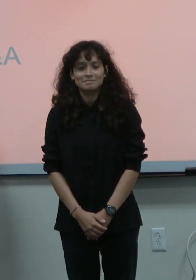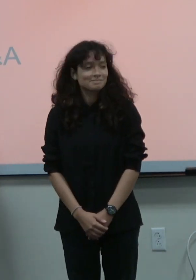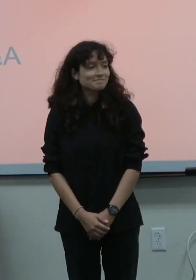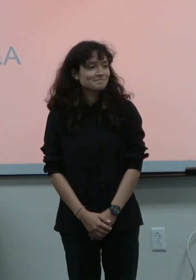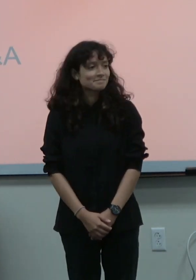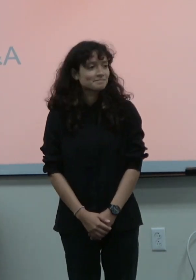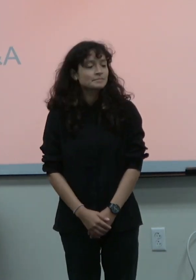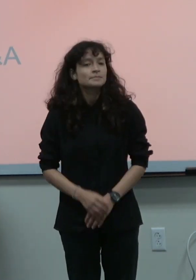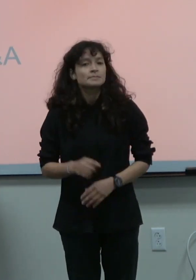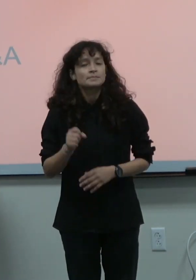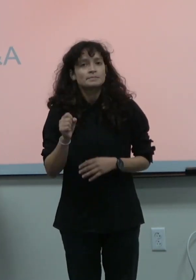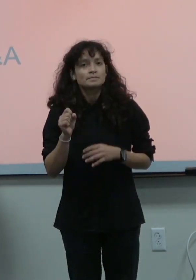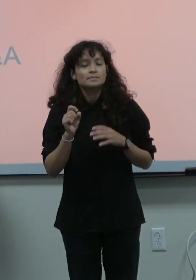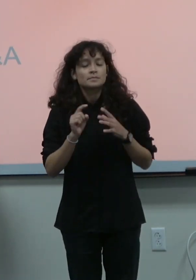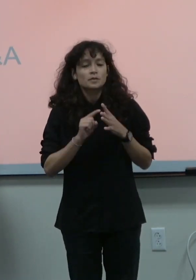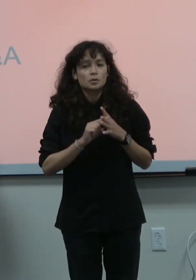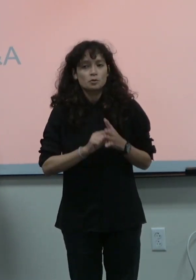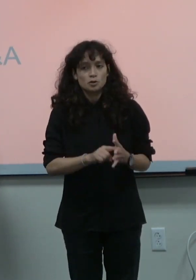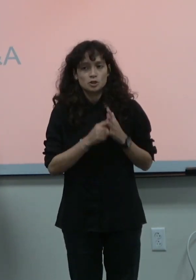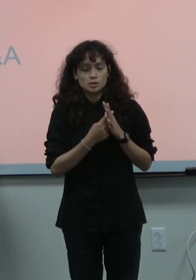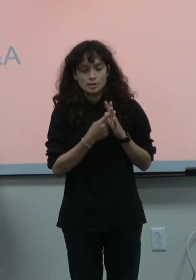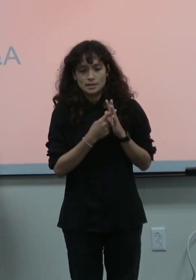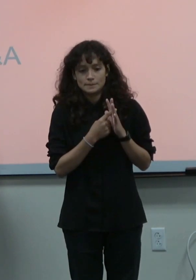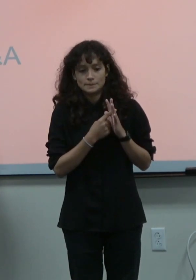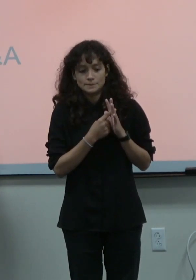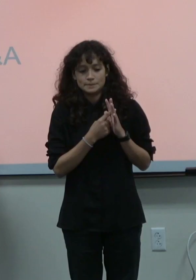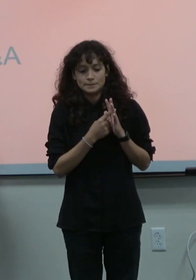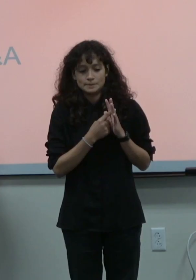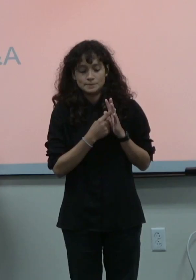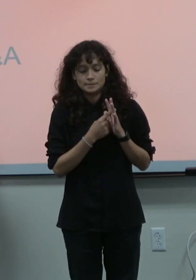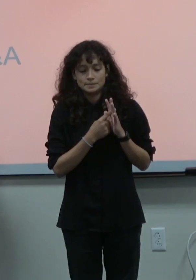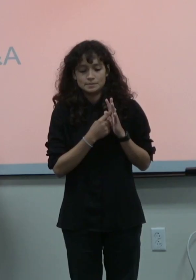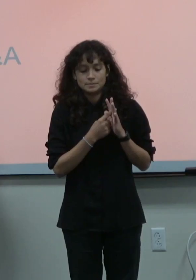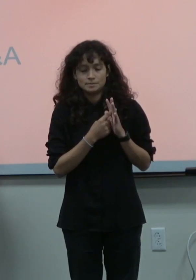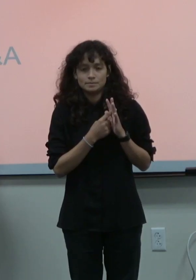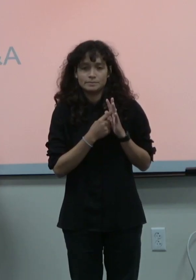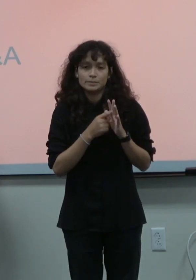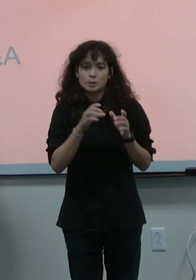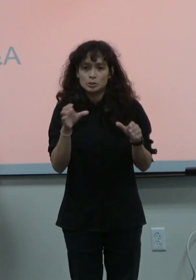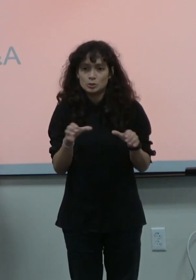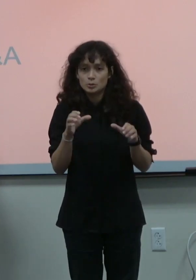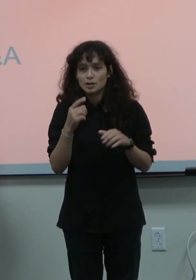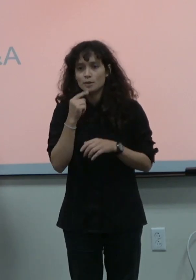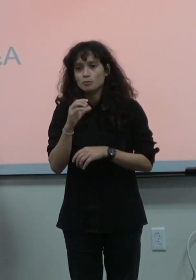Yeah, originally filling out REDCap and getting participants,